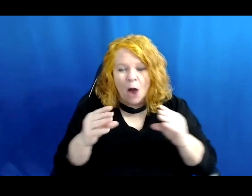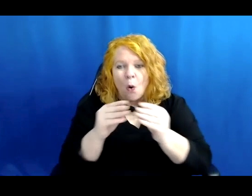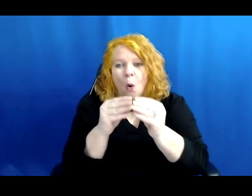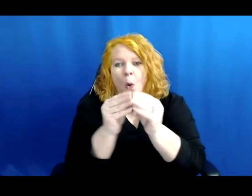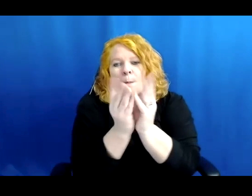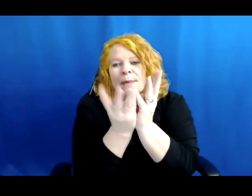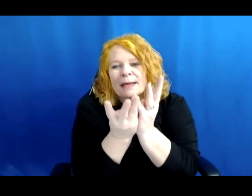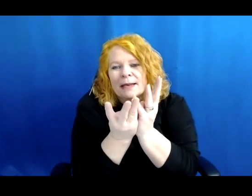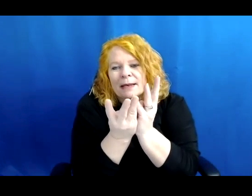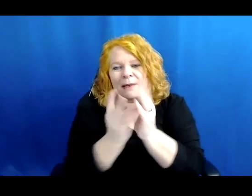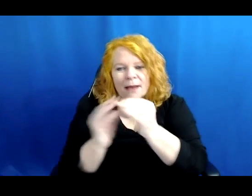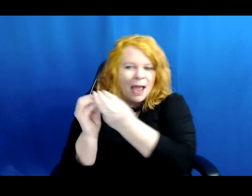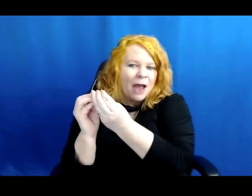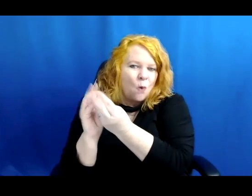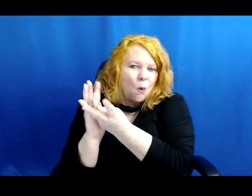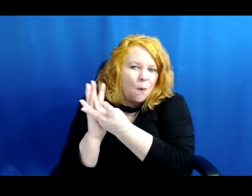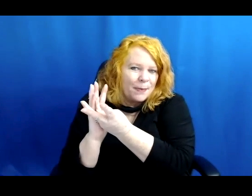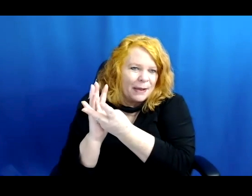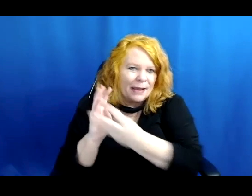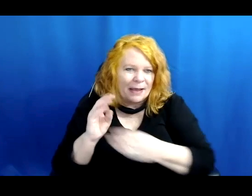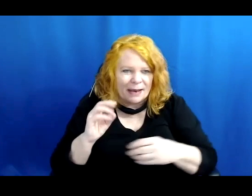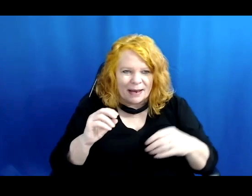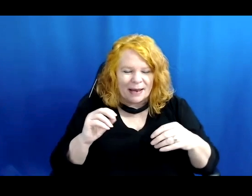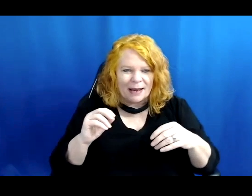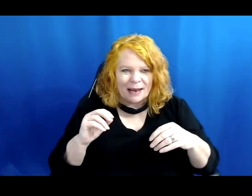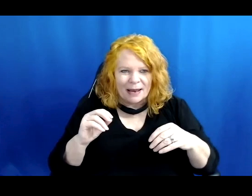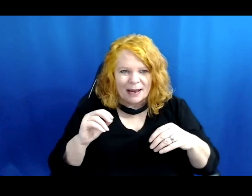You put the two short edges together to make a little fan!